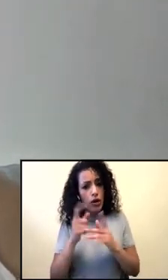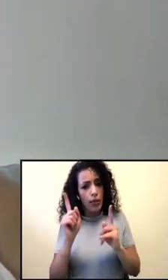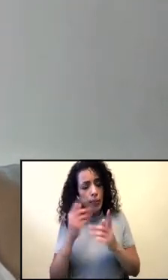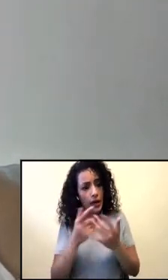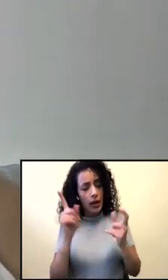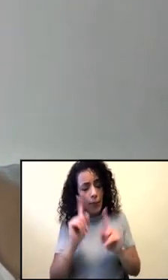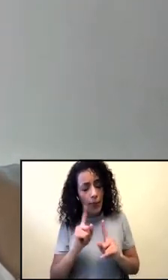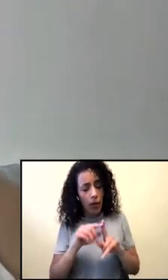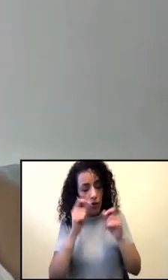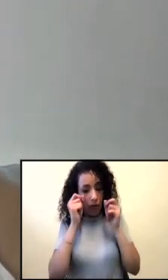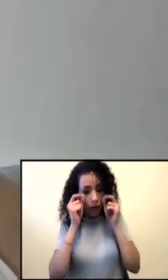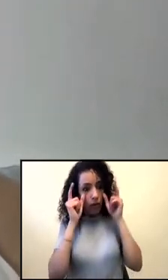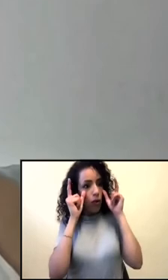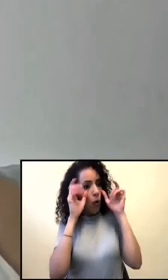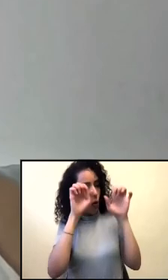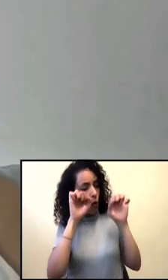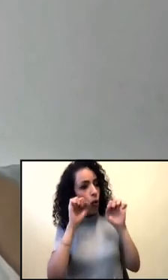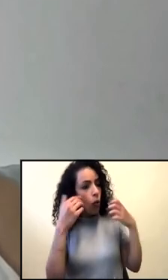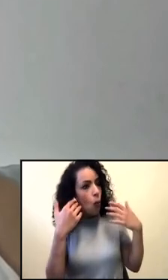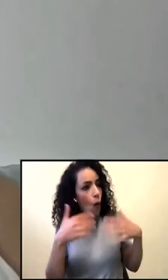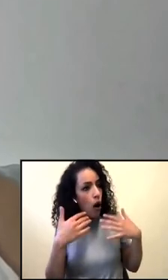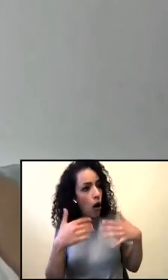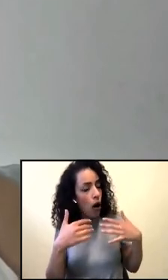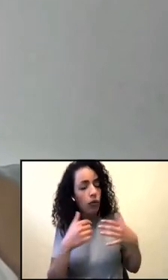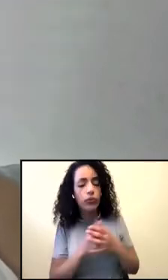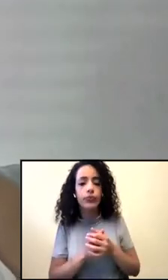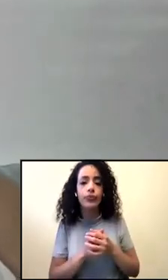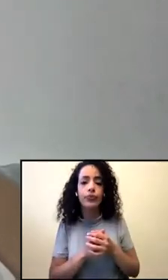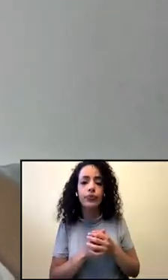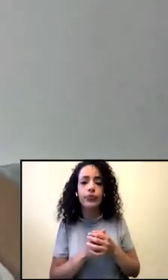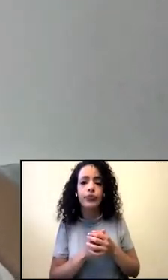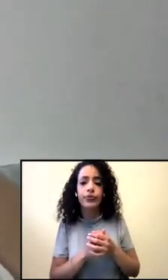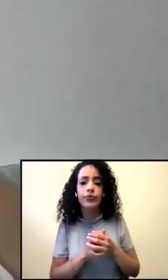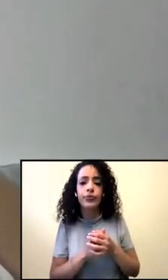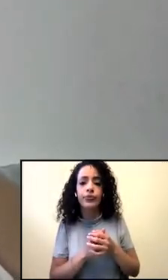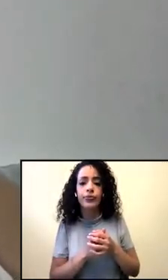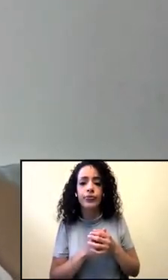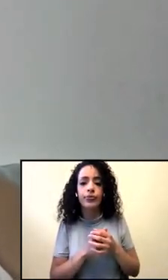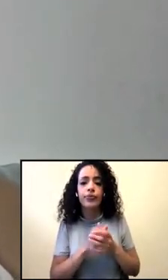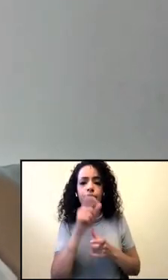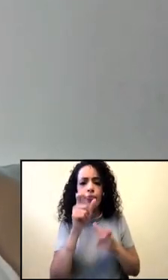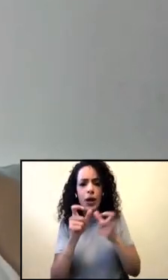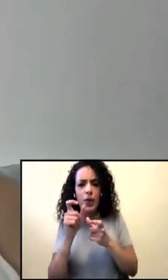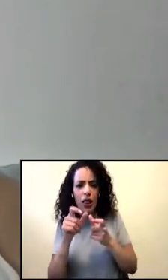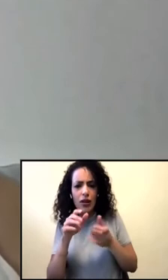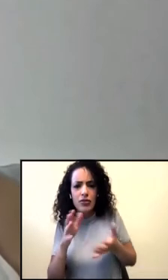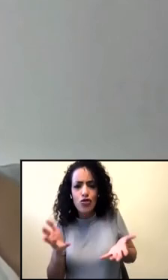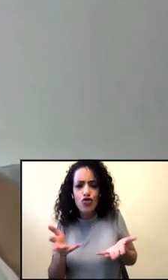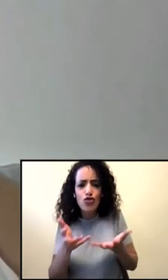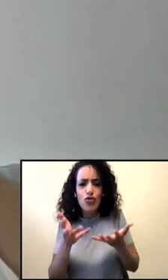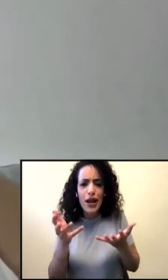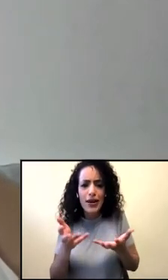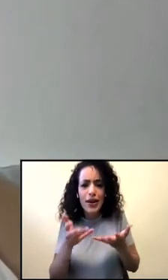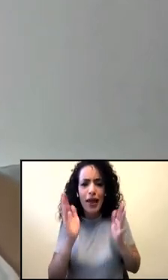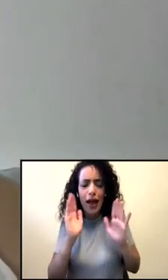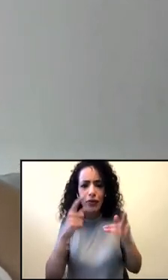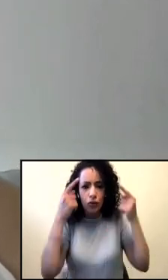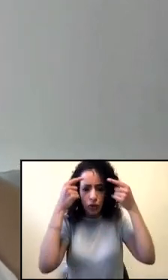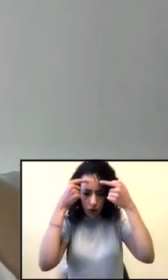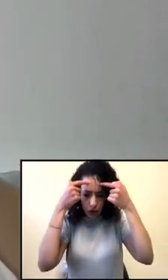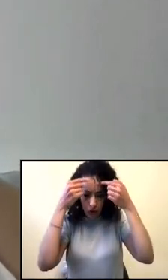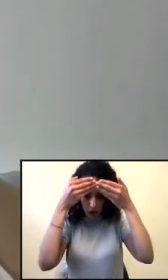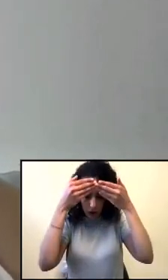it's like they're gently sort of nudged into a space where they have to, they're not only